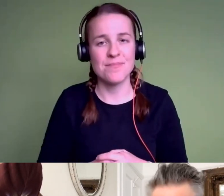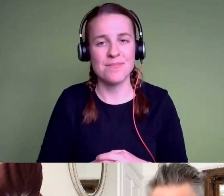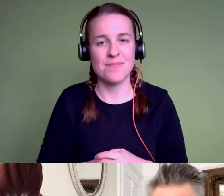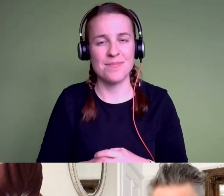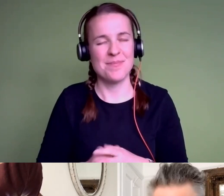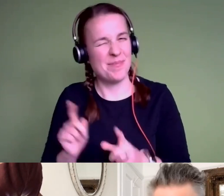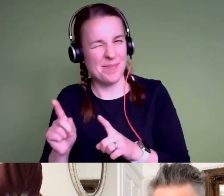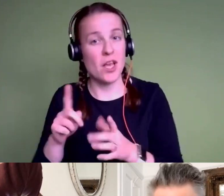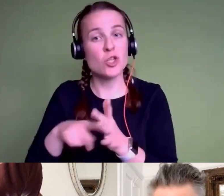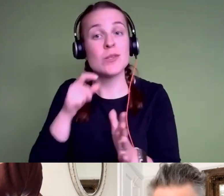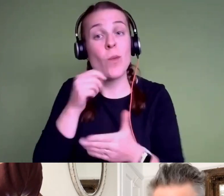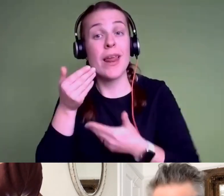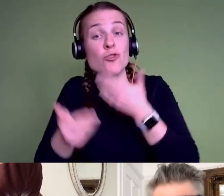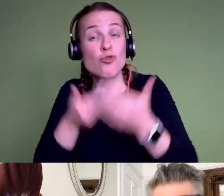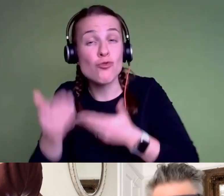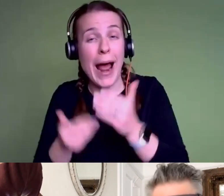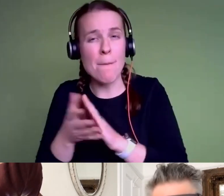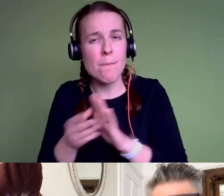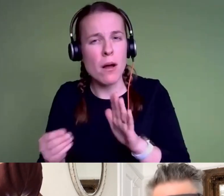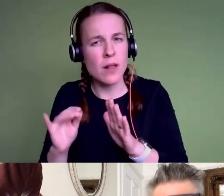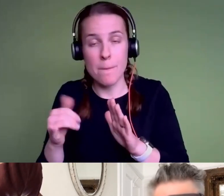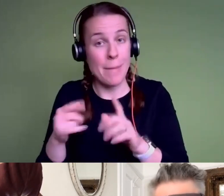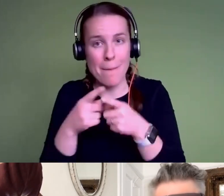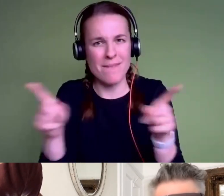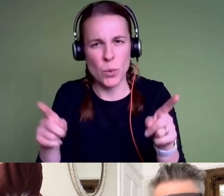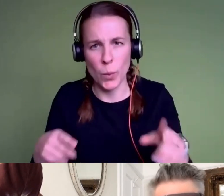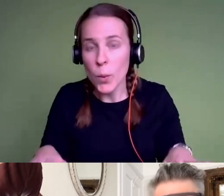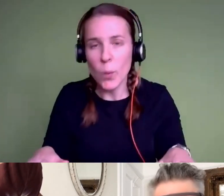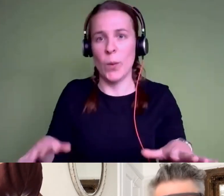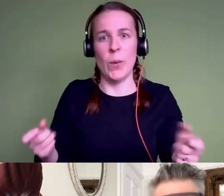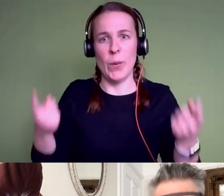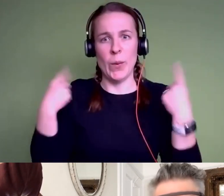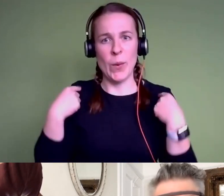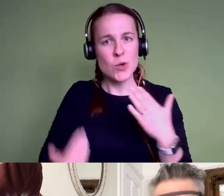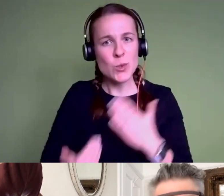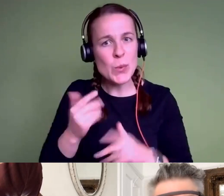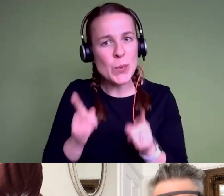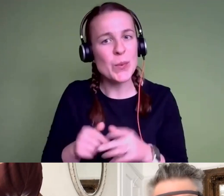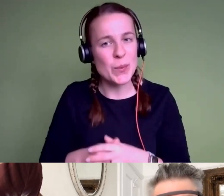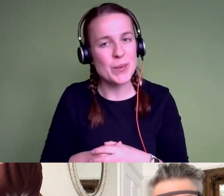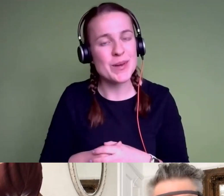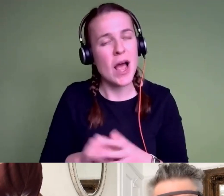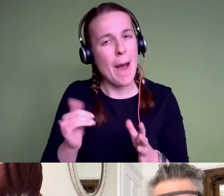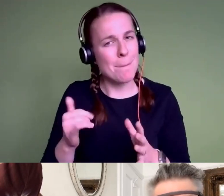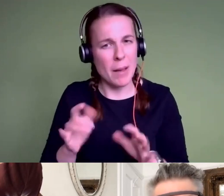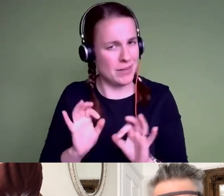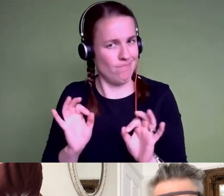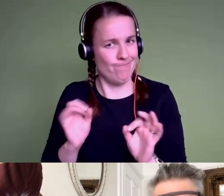innovation, and the way that it connects everybody to nature and green spaces. As he describes the model, this might be